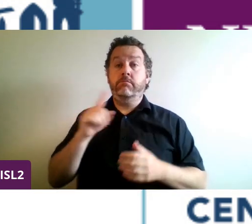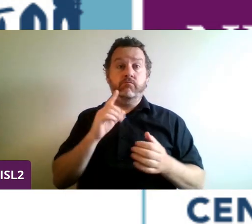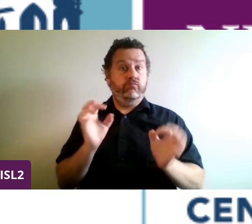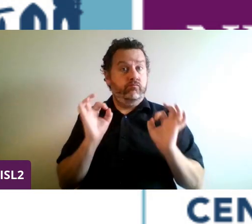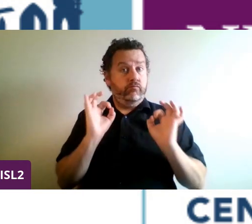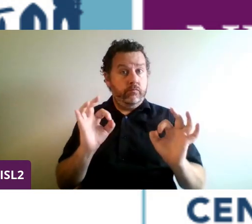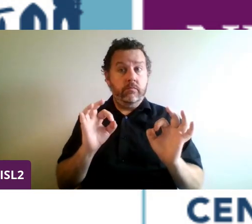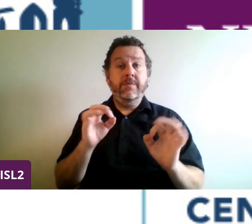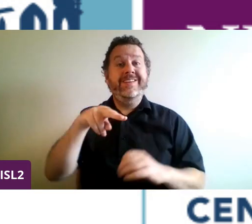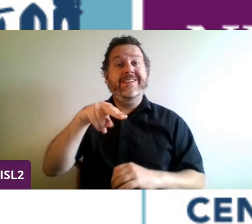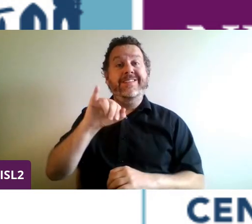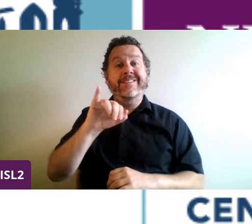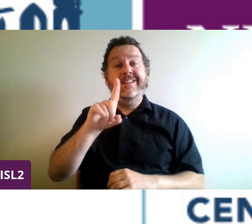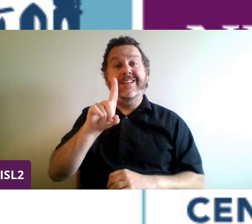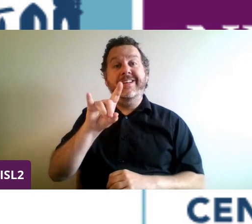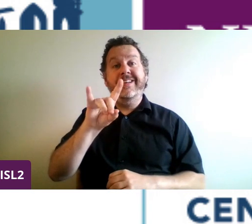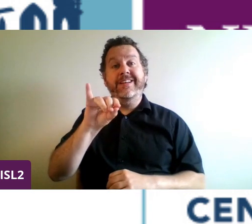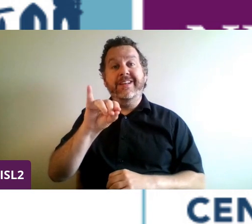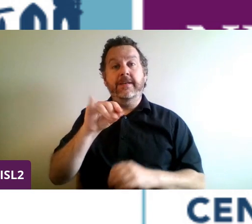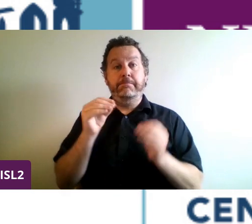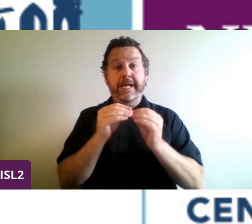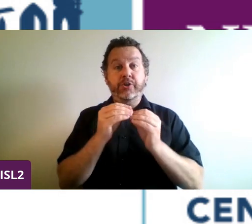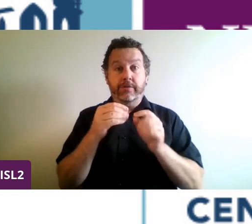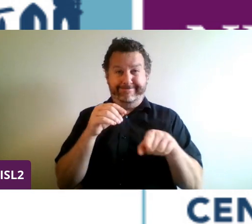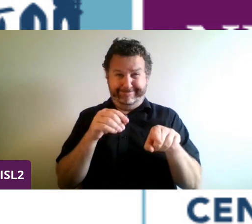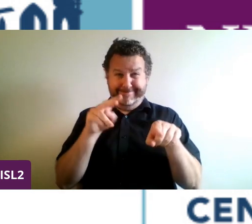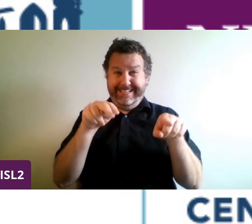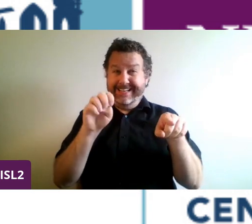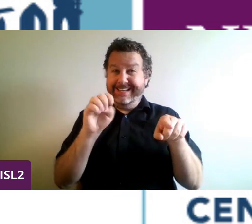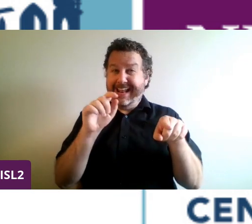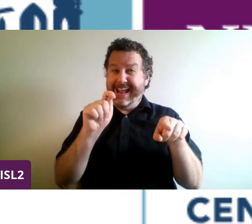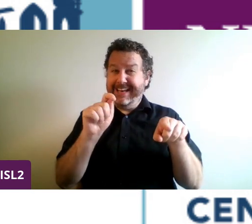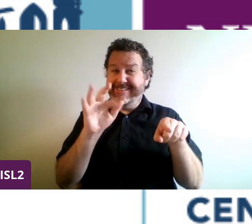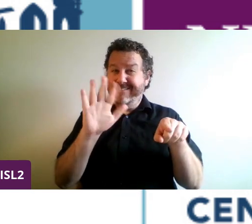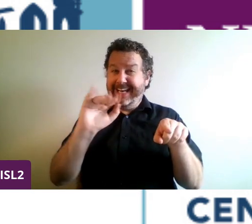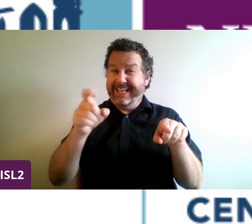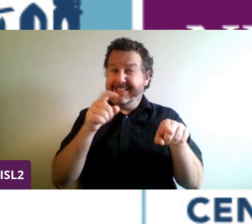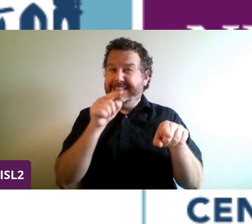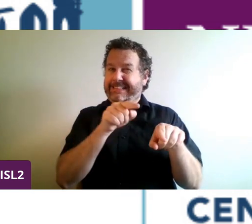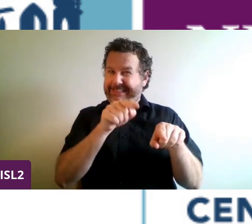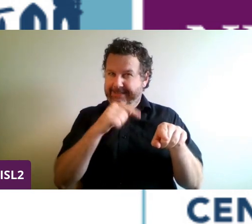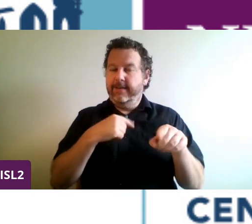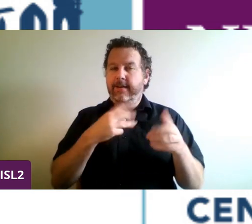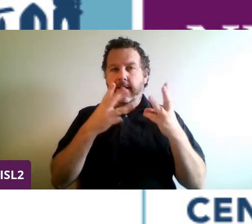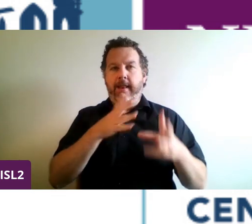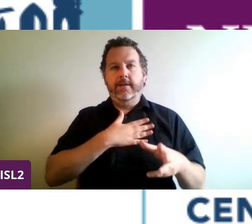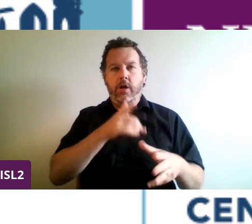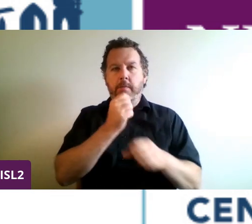Nidhi Goyal brought up Netflix, I want to talk about film. At Netflix settlement